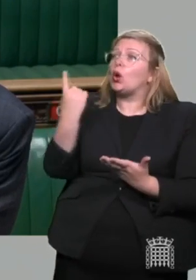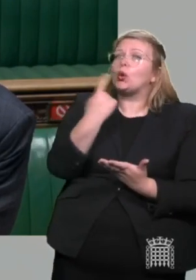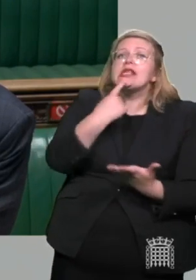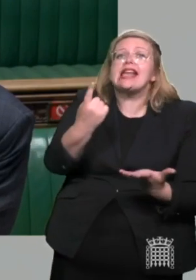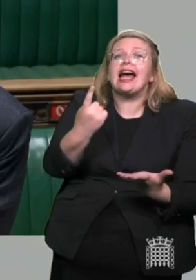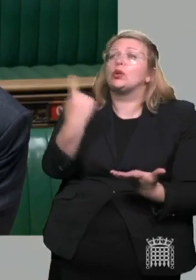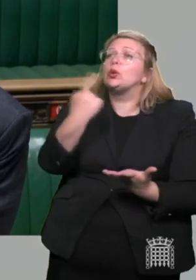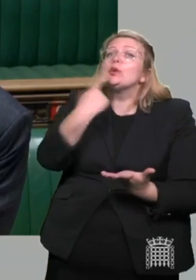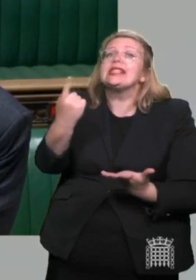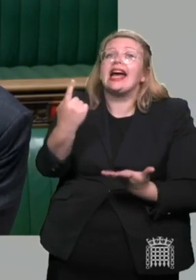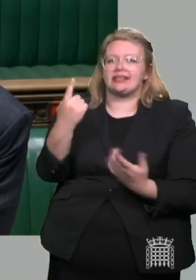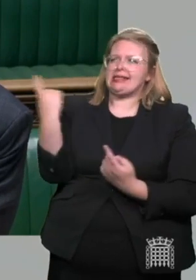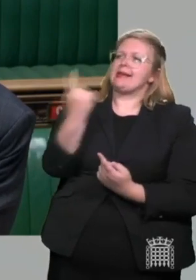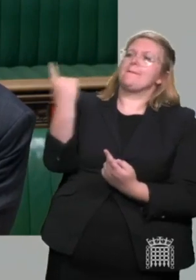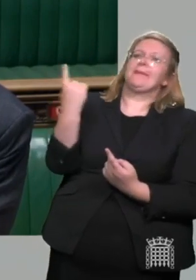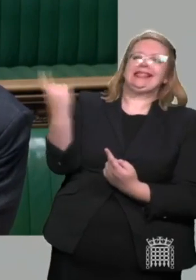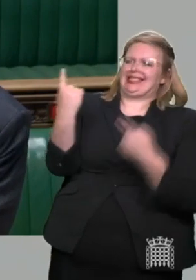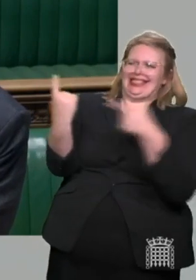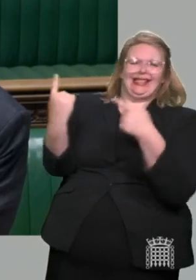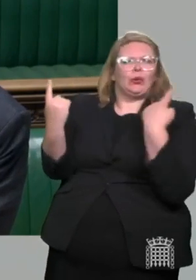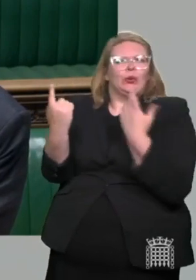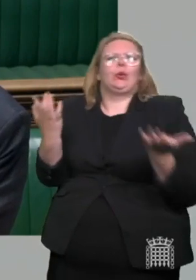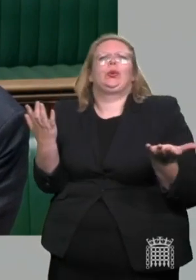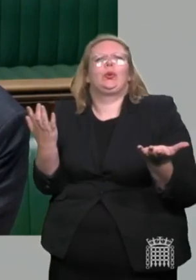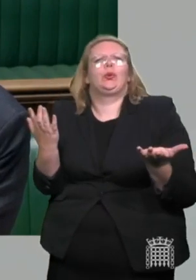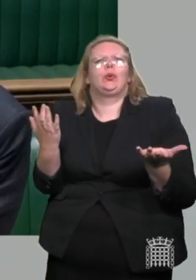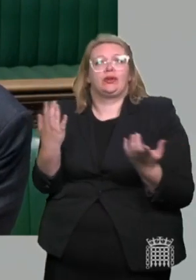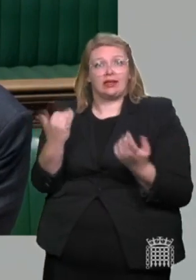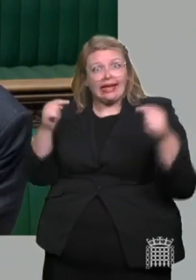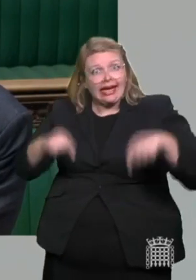willing to go on oath; perhaps they are sitting somewhere in this building; I rather doubt it,